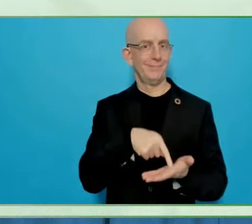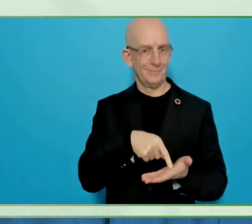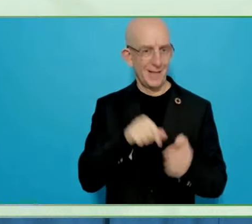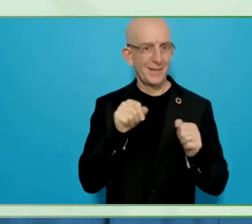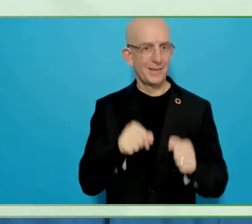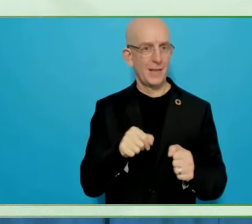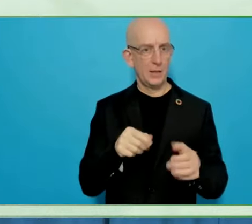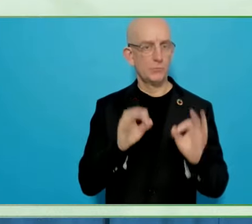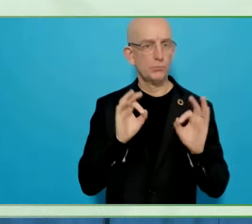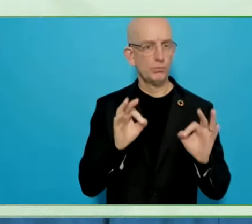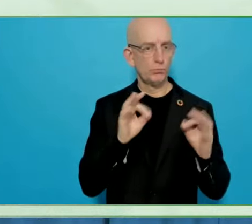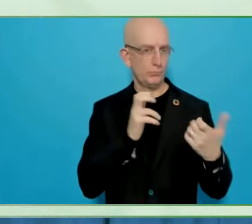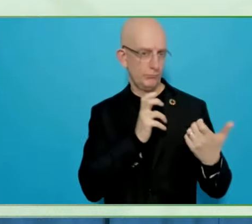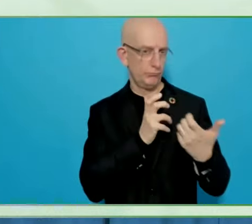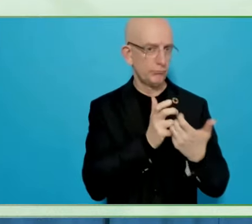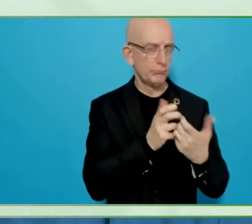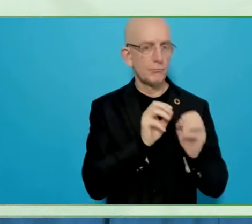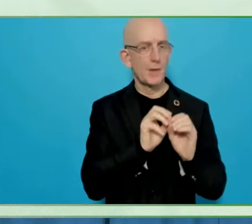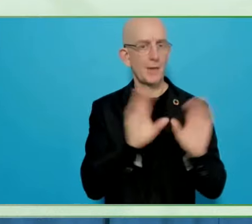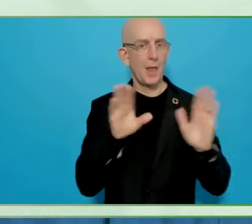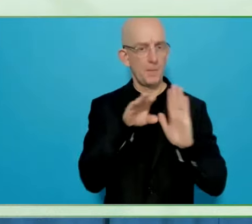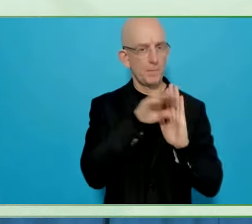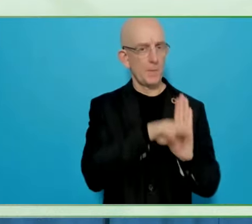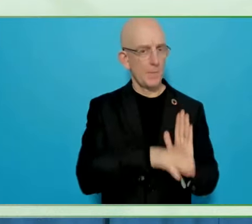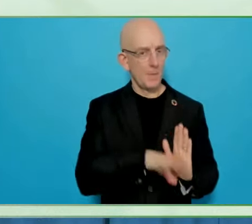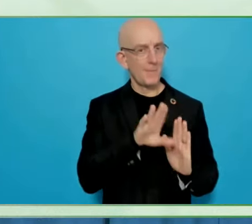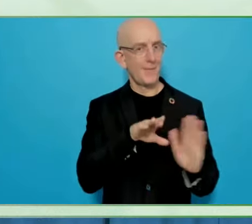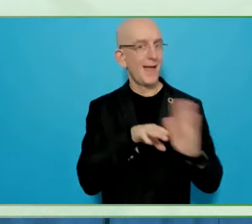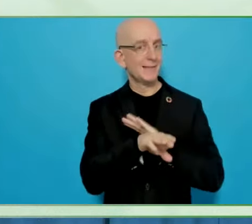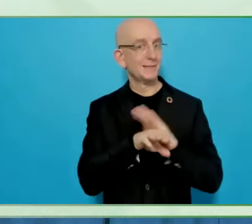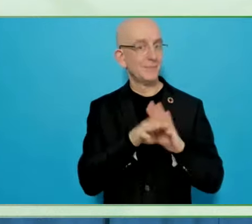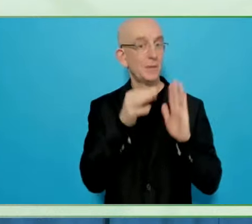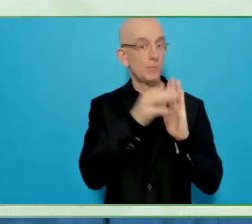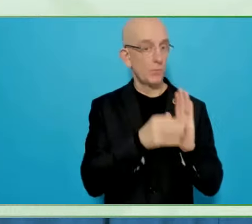responsible for implementing and enforcing accessibility's rules